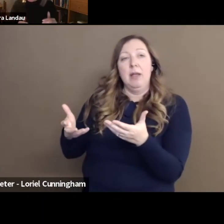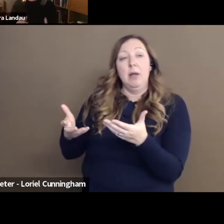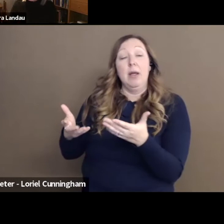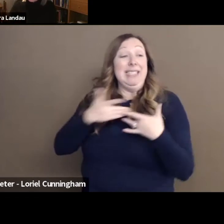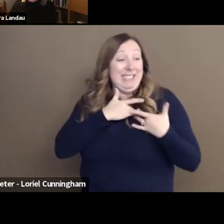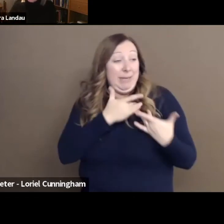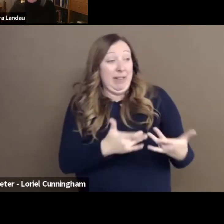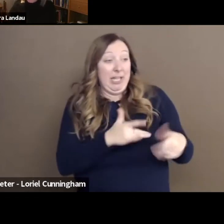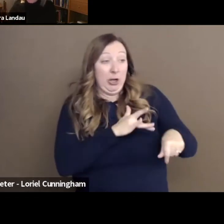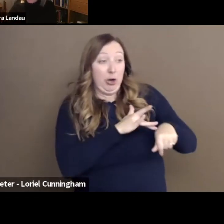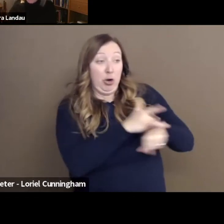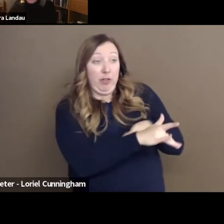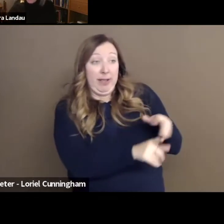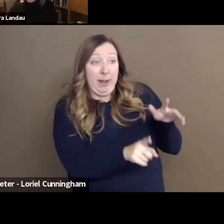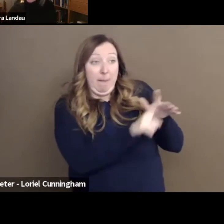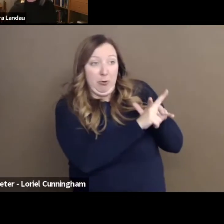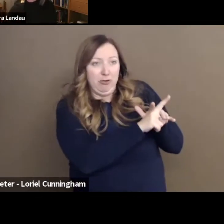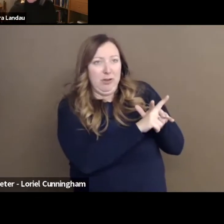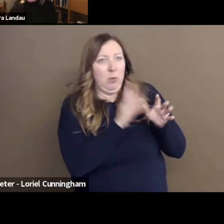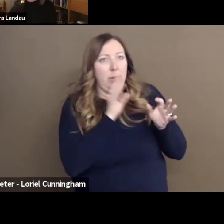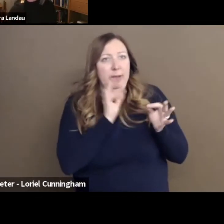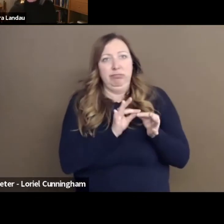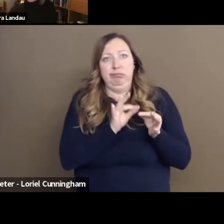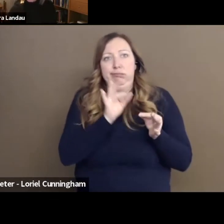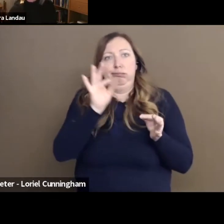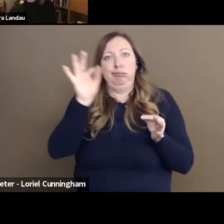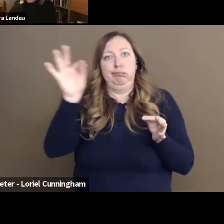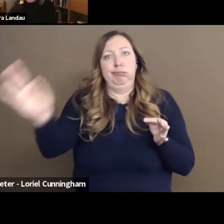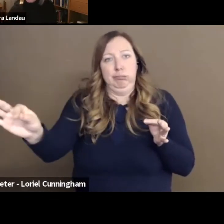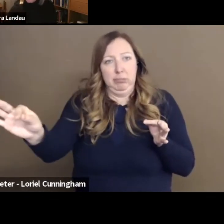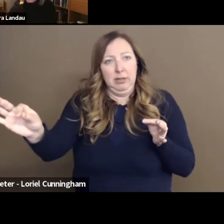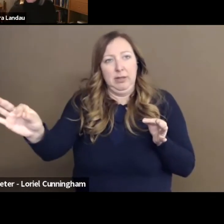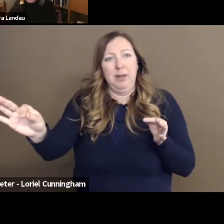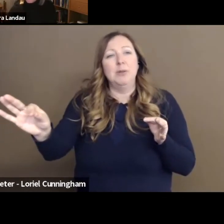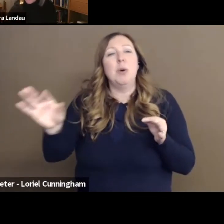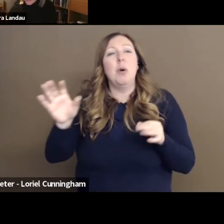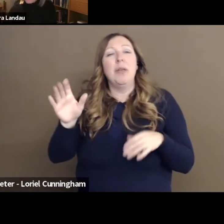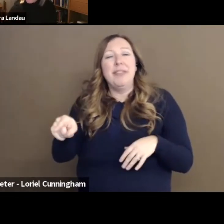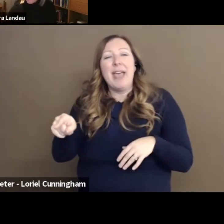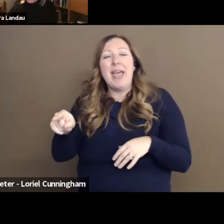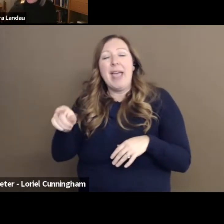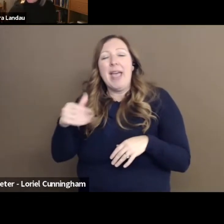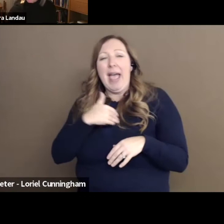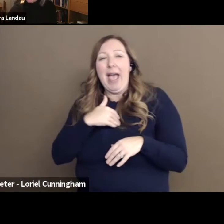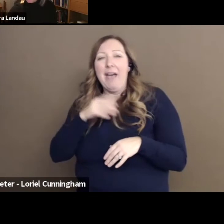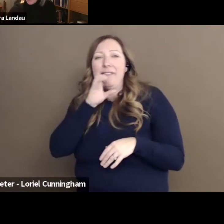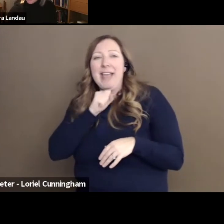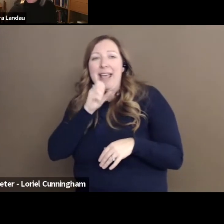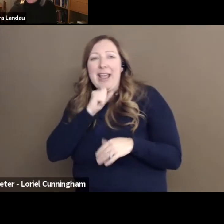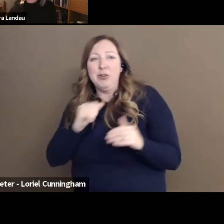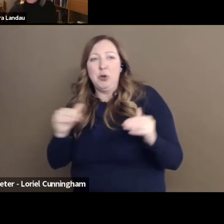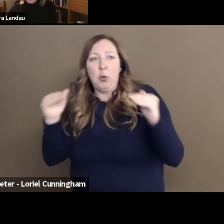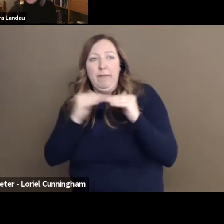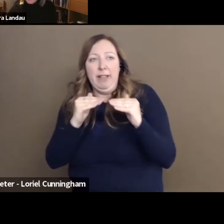younger age equivalents and the same thing happens with